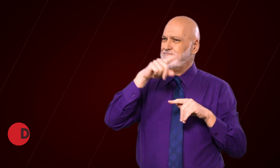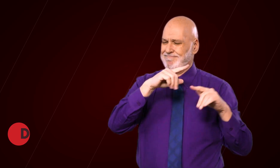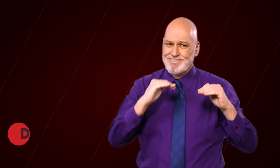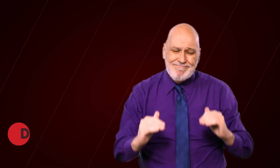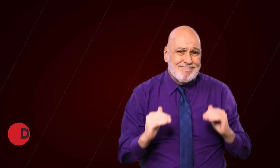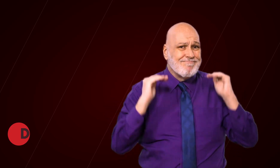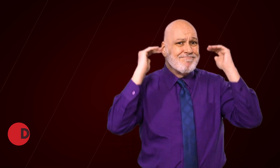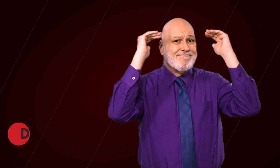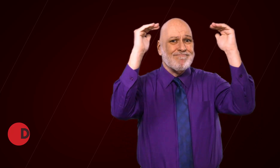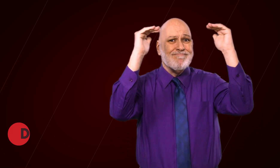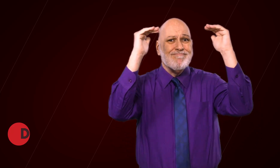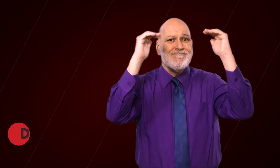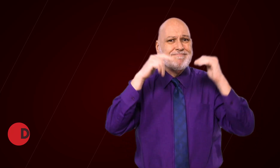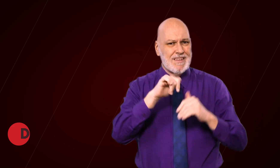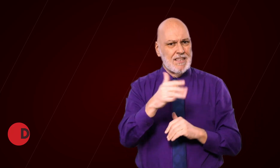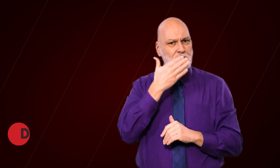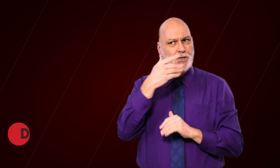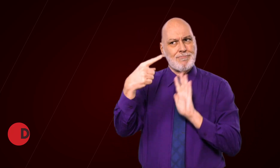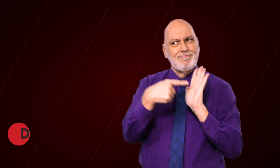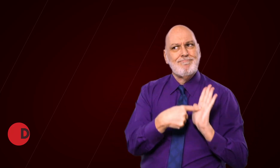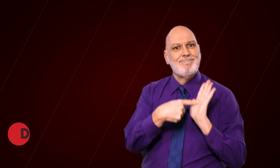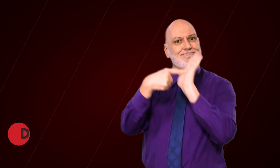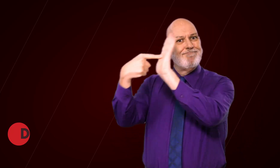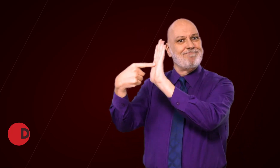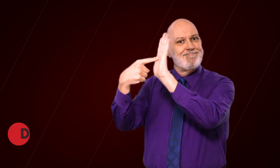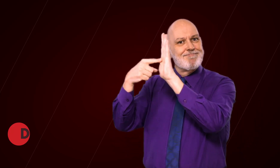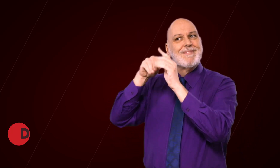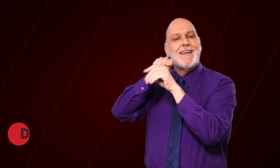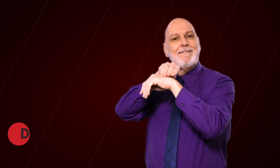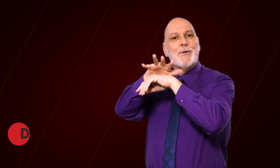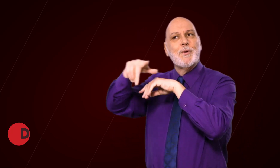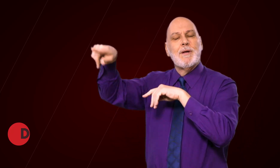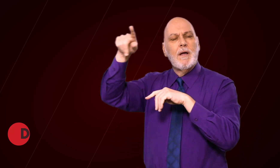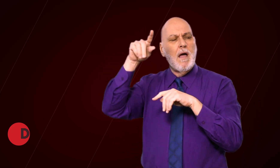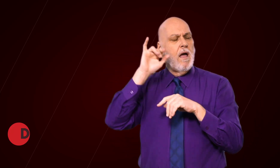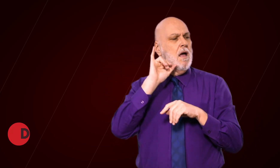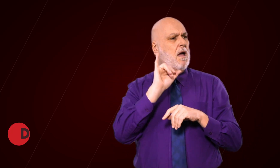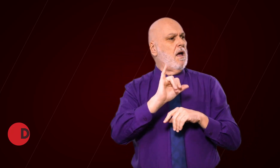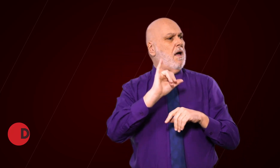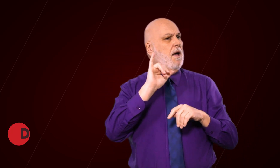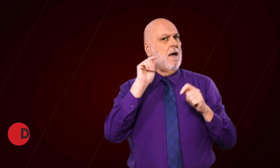conceptions in Deaf education!